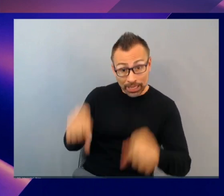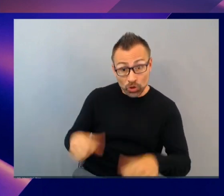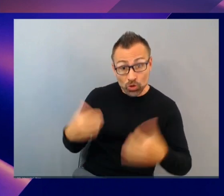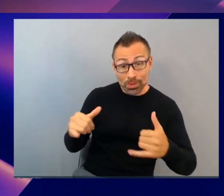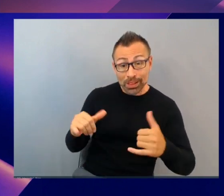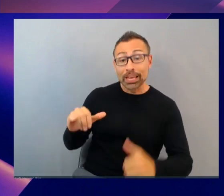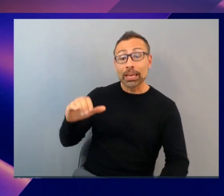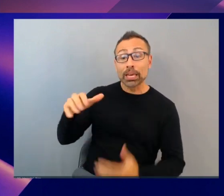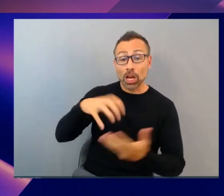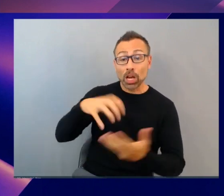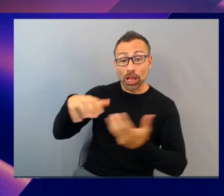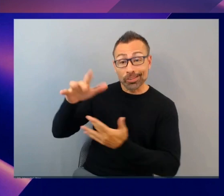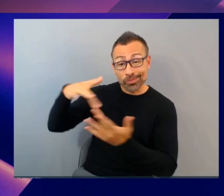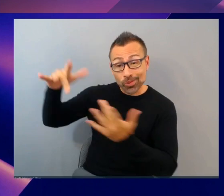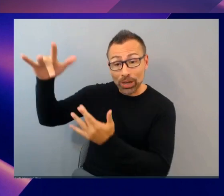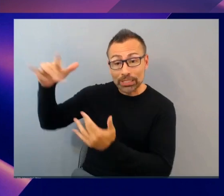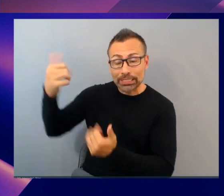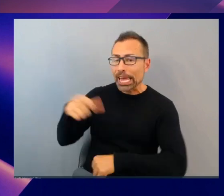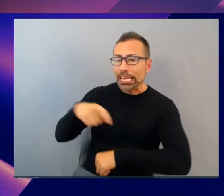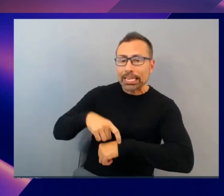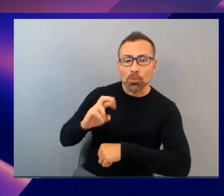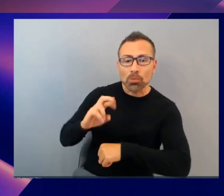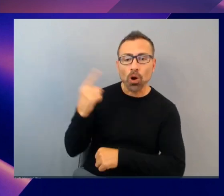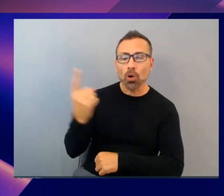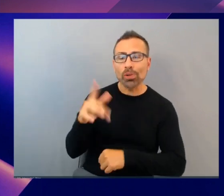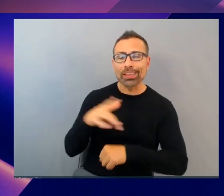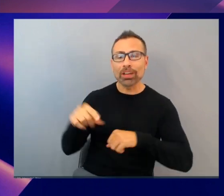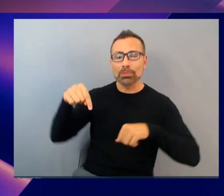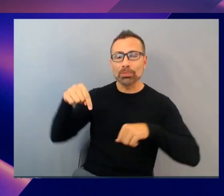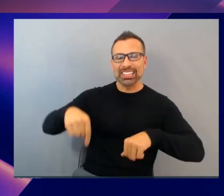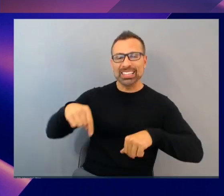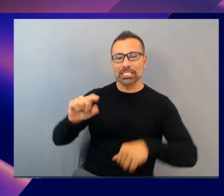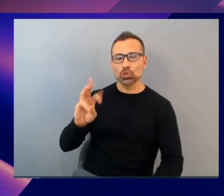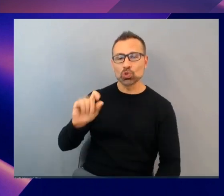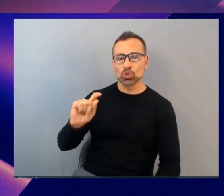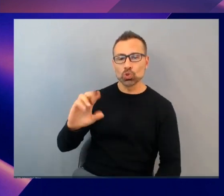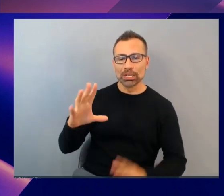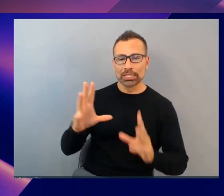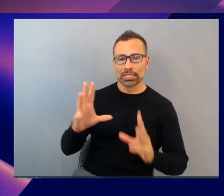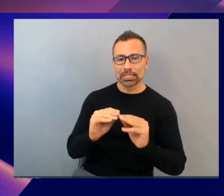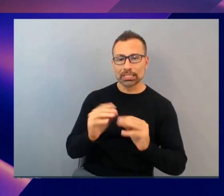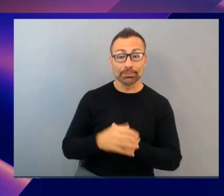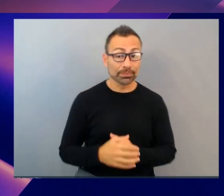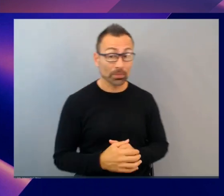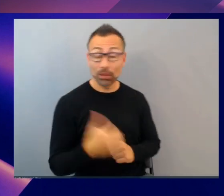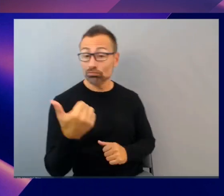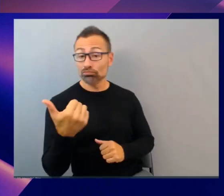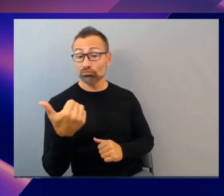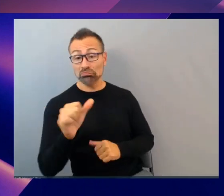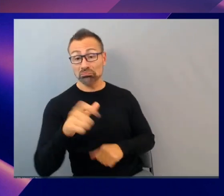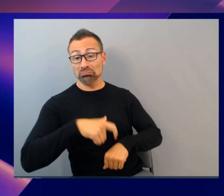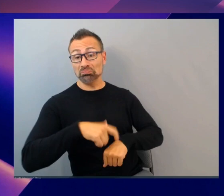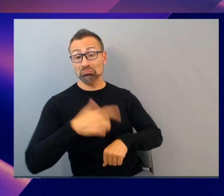or if it's just available during this Twitch session. It is available any time. You can go to AWS Skill Builder,